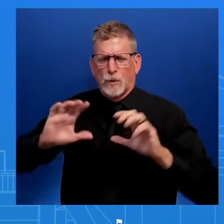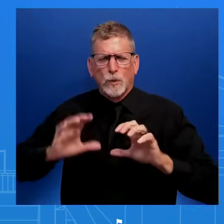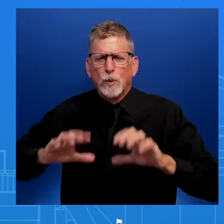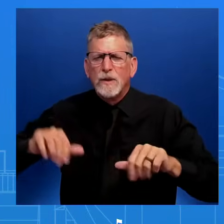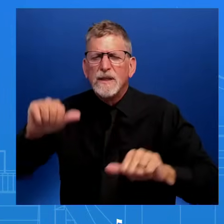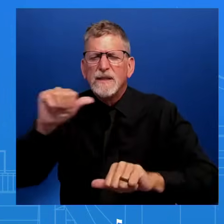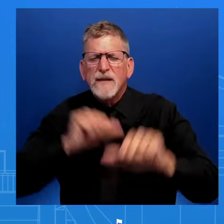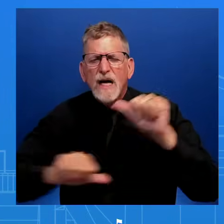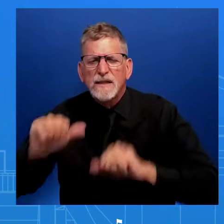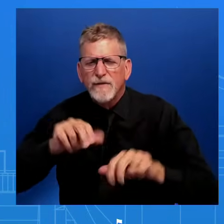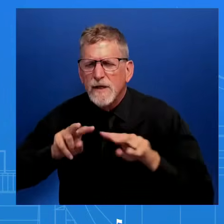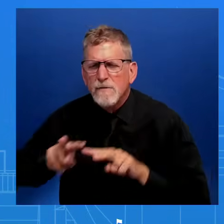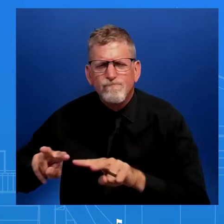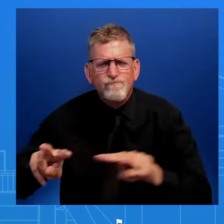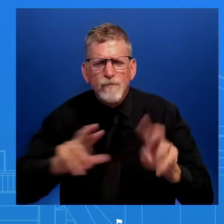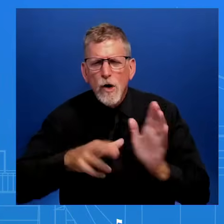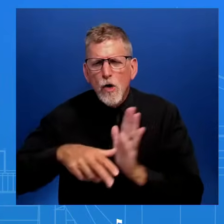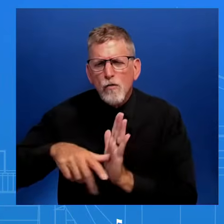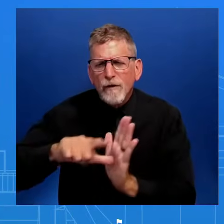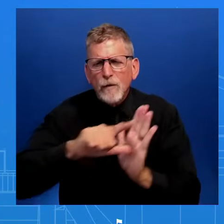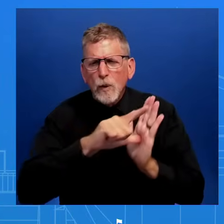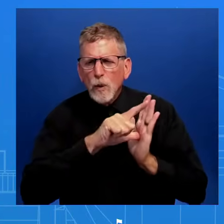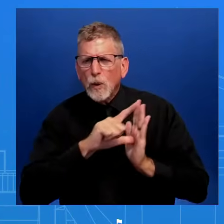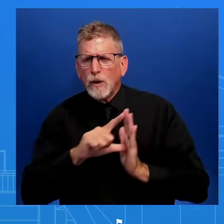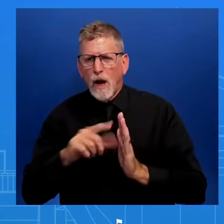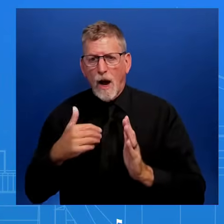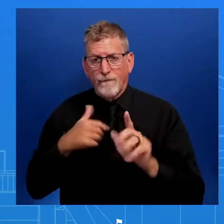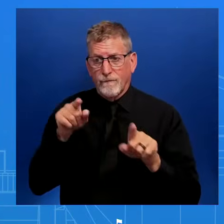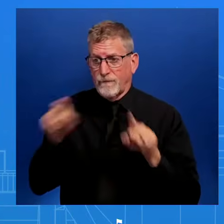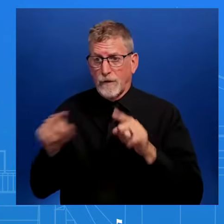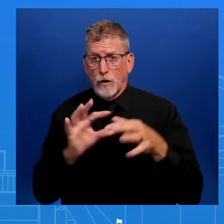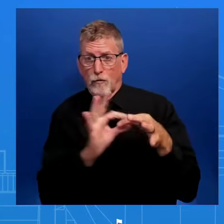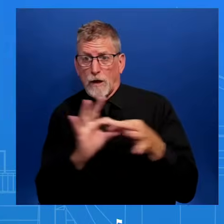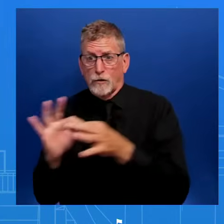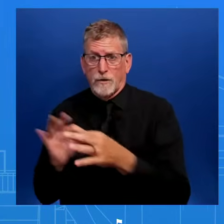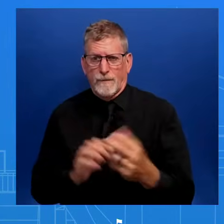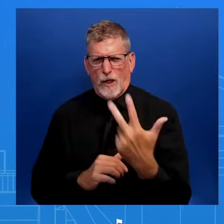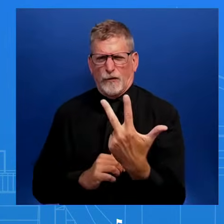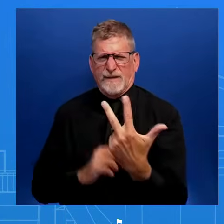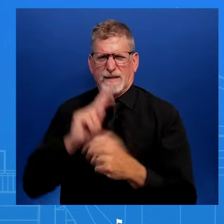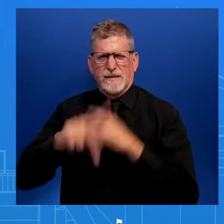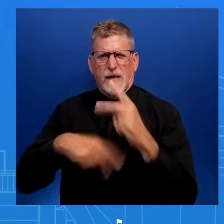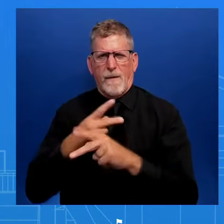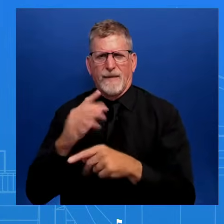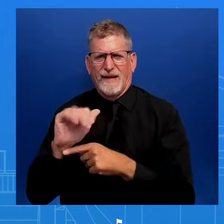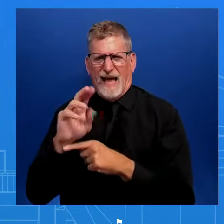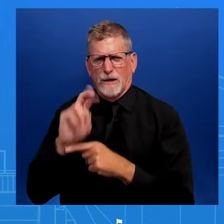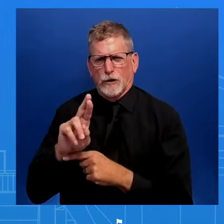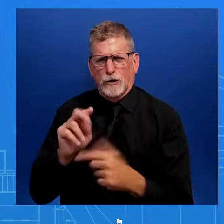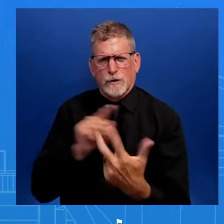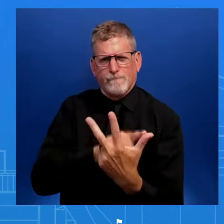Russia's unilateral withdrawal from the Black Sea Grain Initiative, as you know, which had been instrumental in reducing world food prices